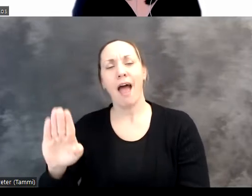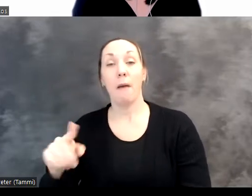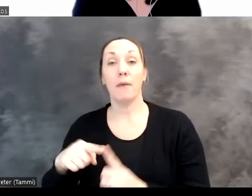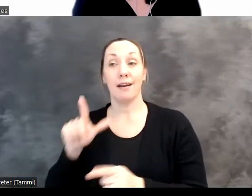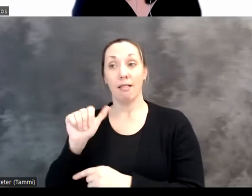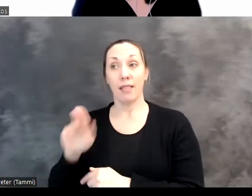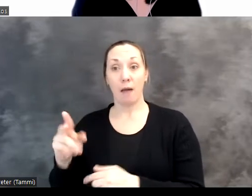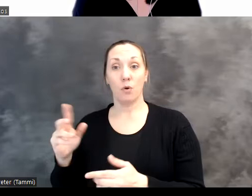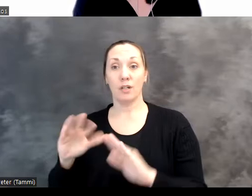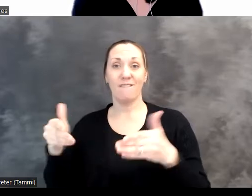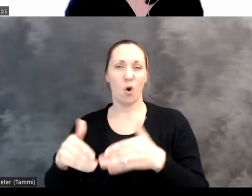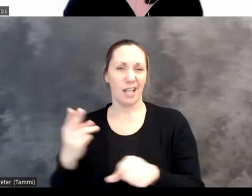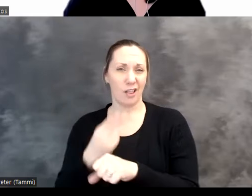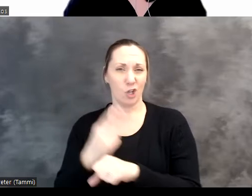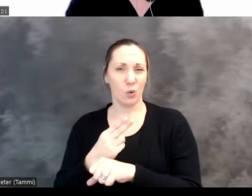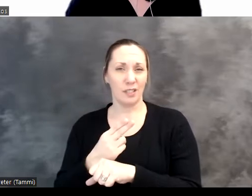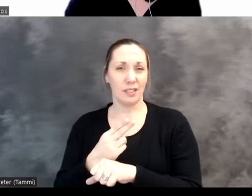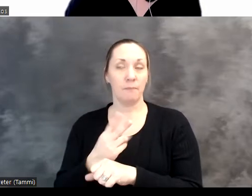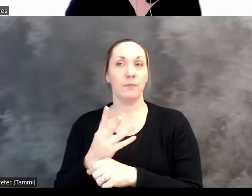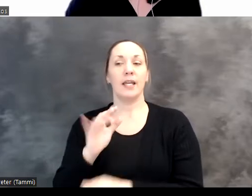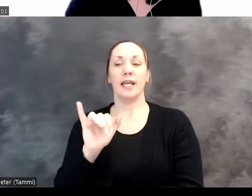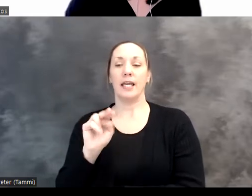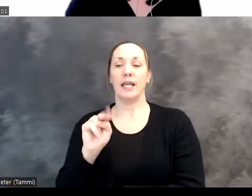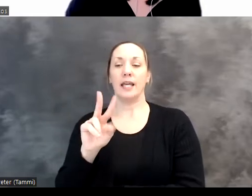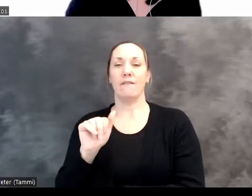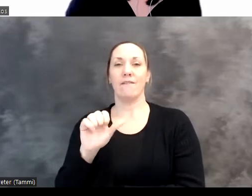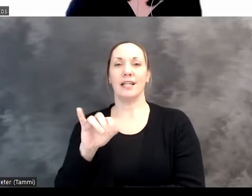assist, a humanist in a laboratory, a laboratory focused on